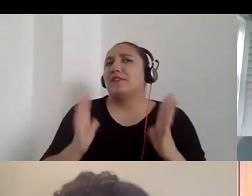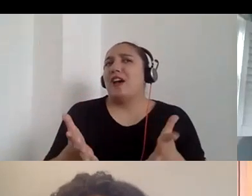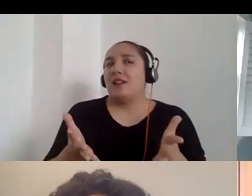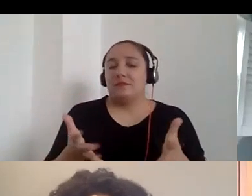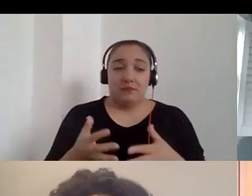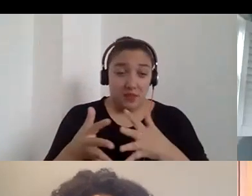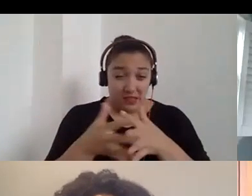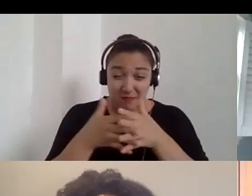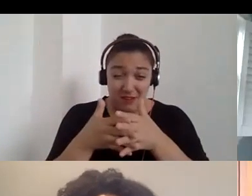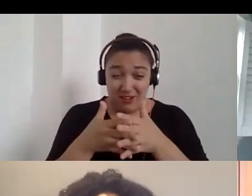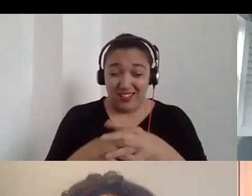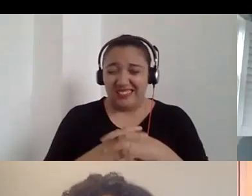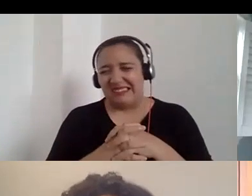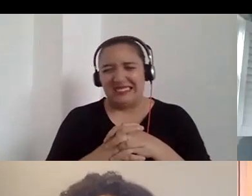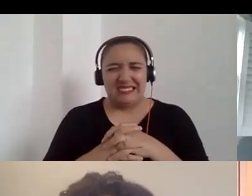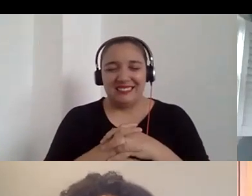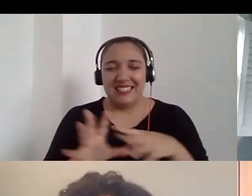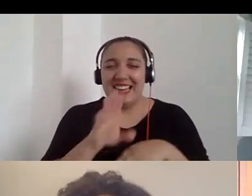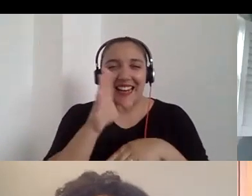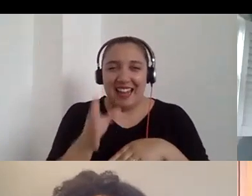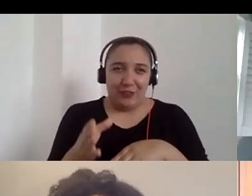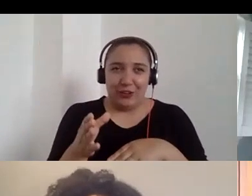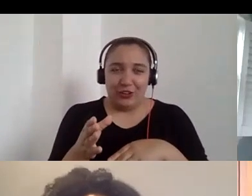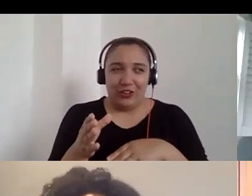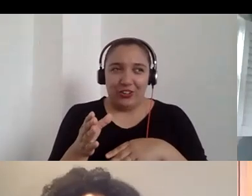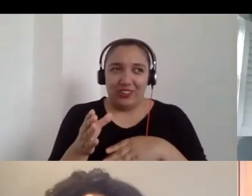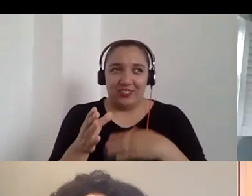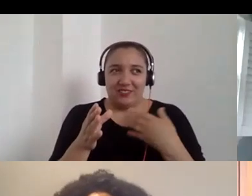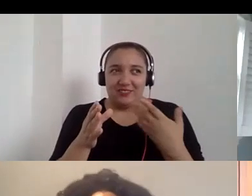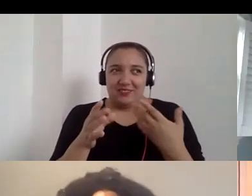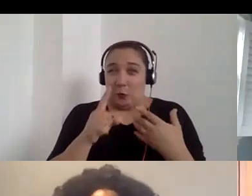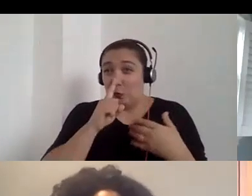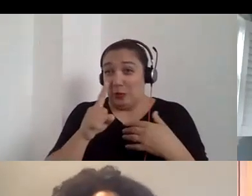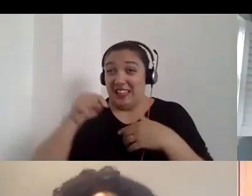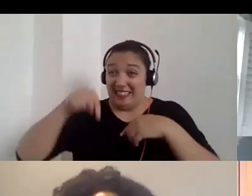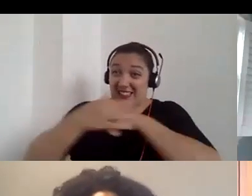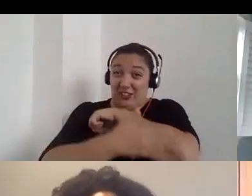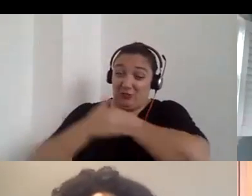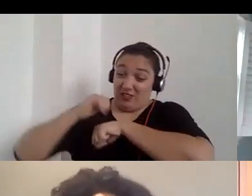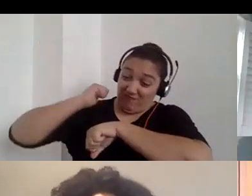Like the actual founding of this country is a dystopia. I have been struggling with how to answer this